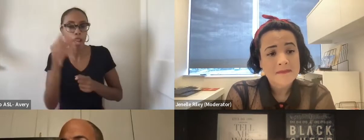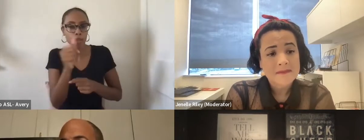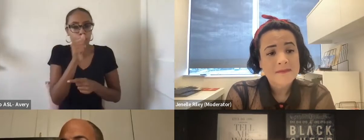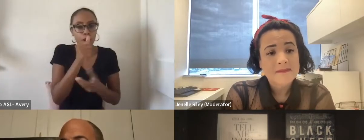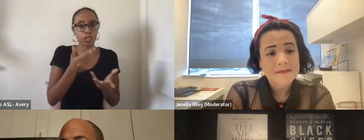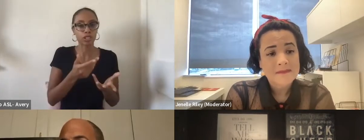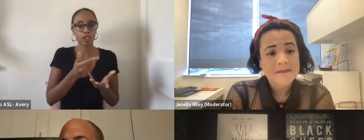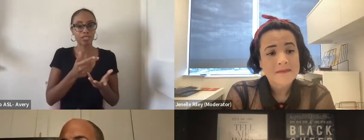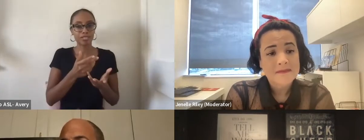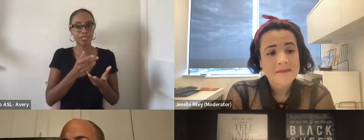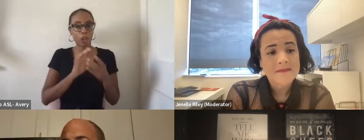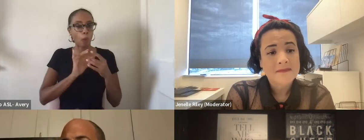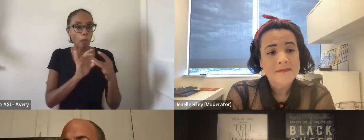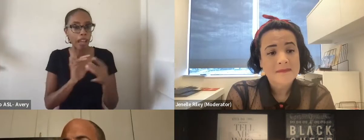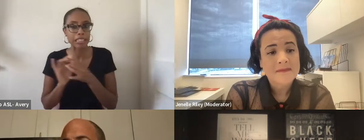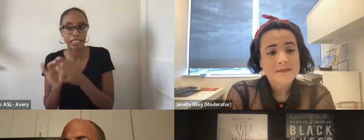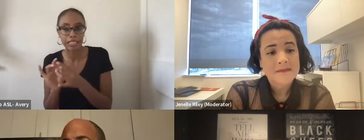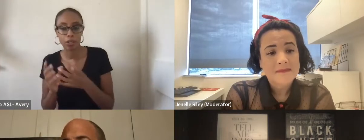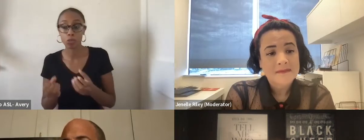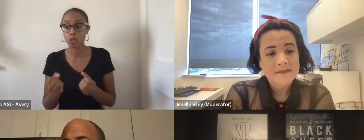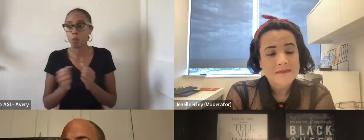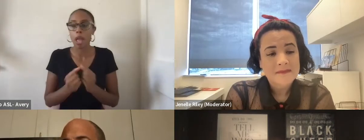perhaps only knew them through the archive, through the news.